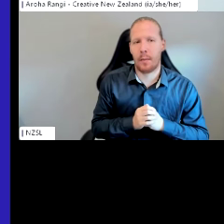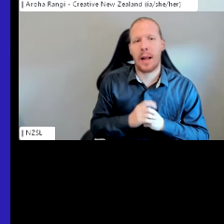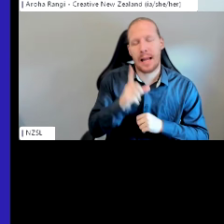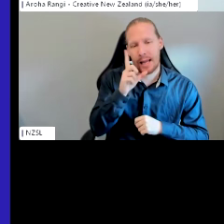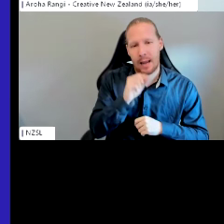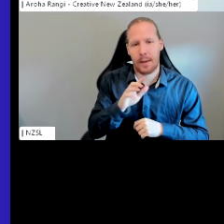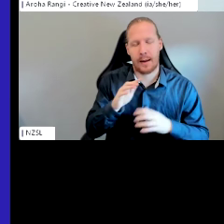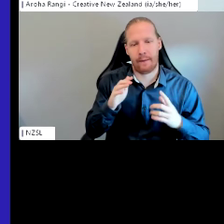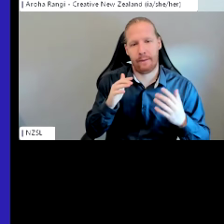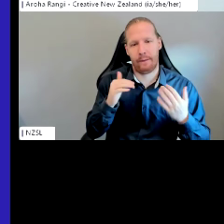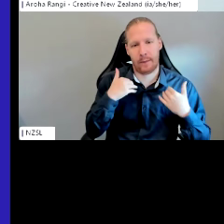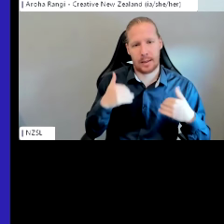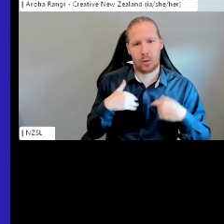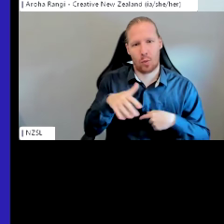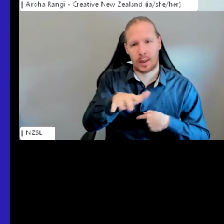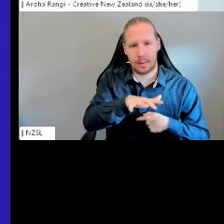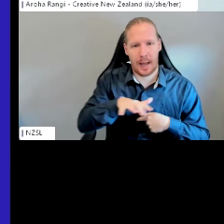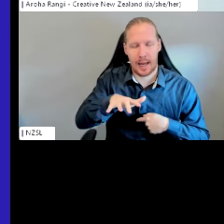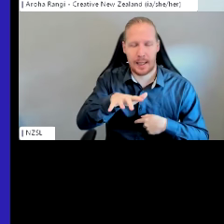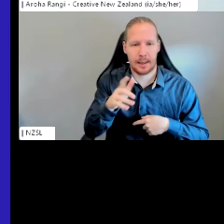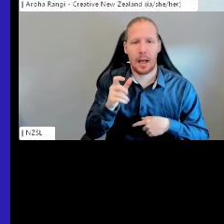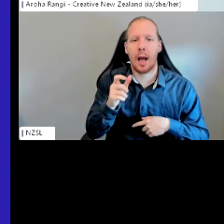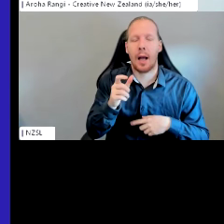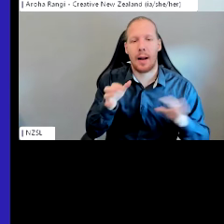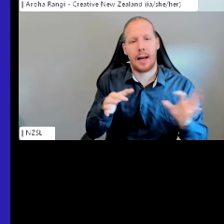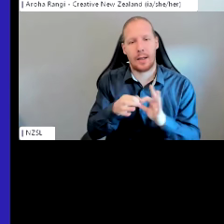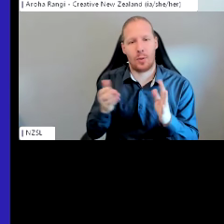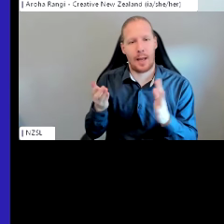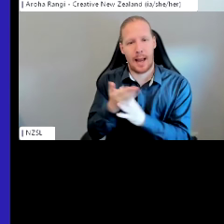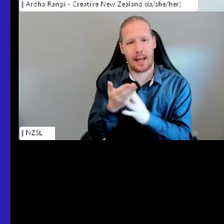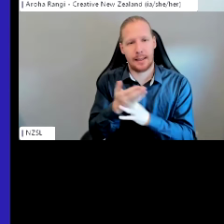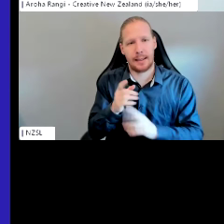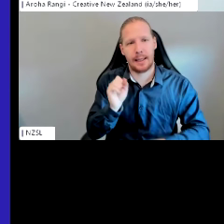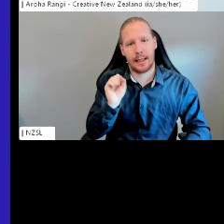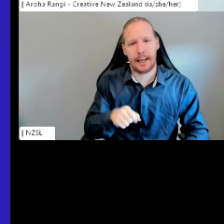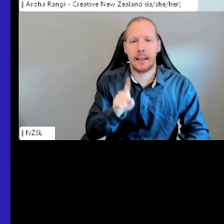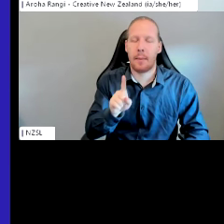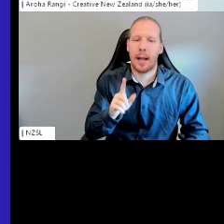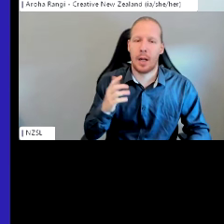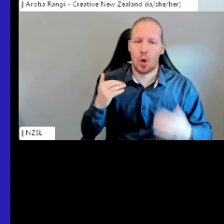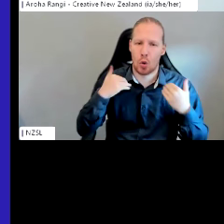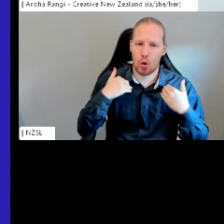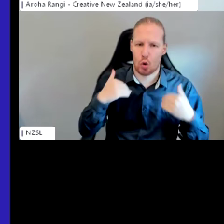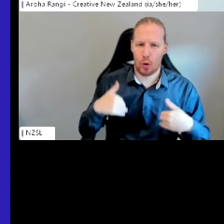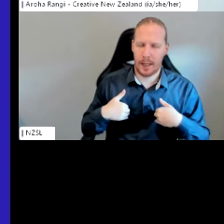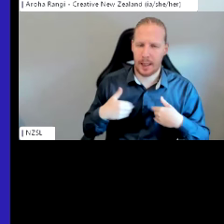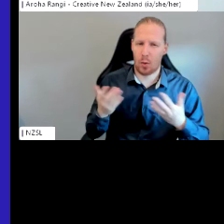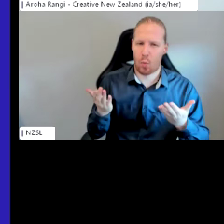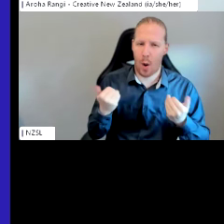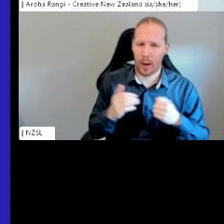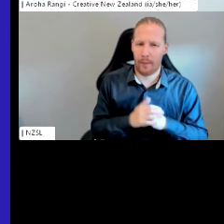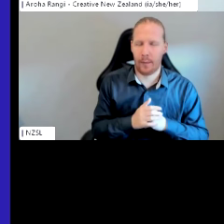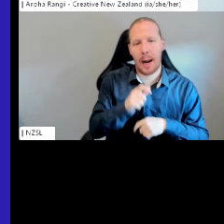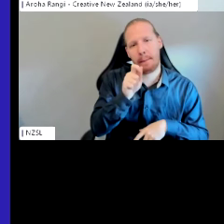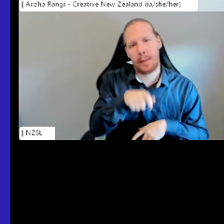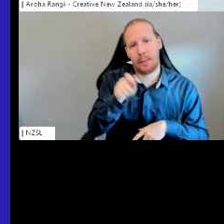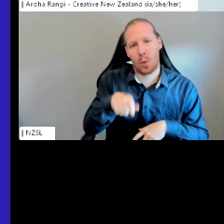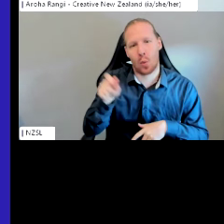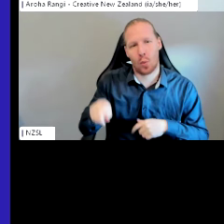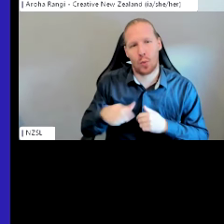access that's like paramount but it can also be the human welcome um uh I think people um you know